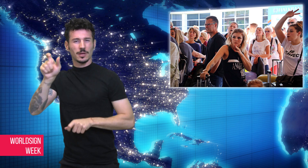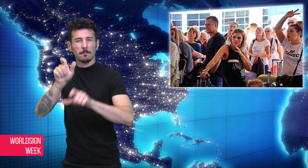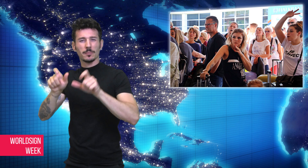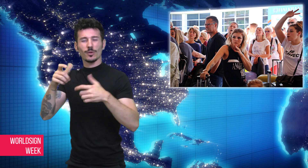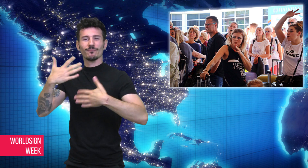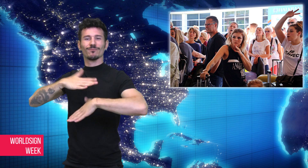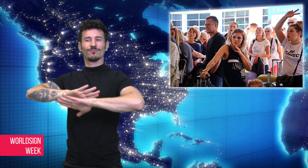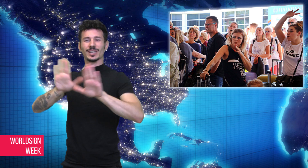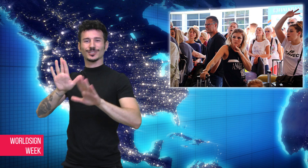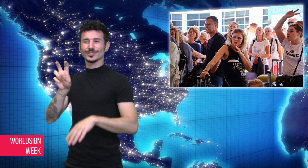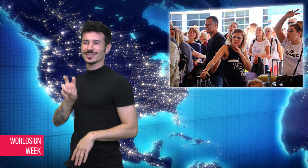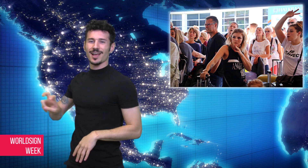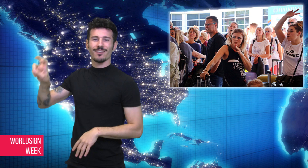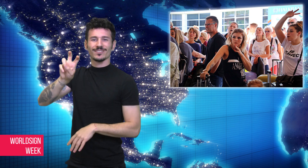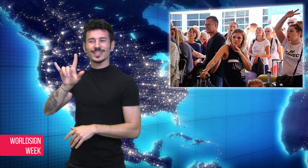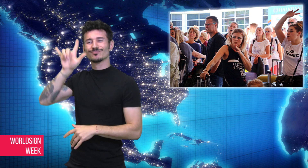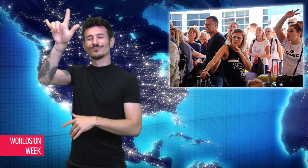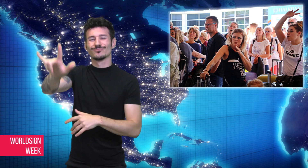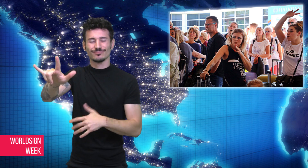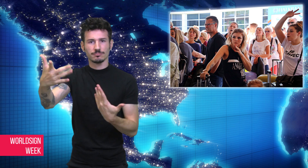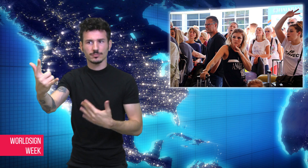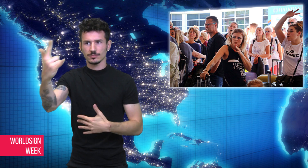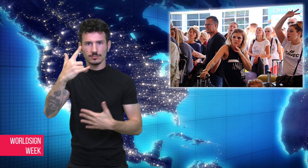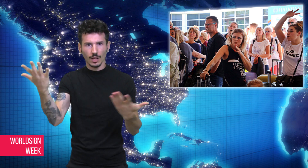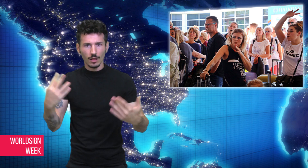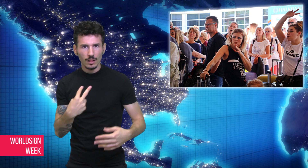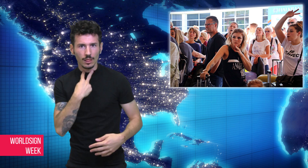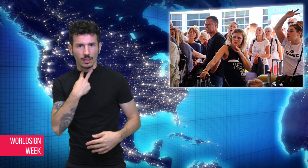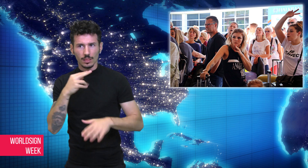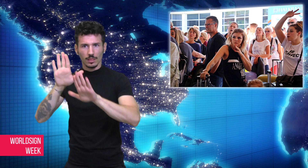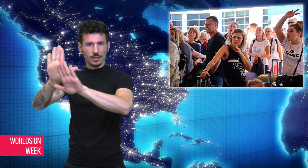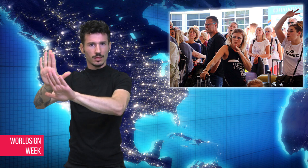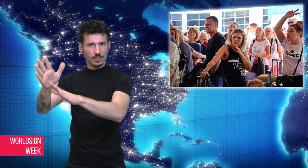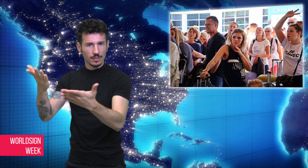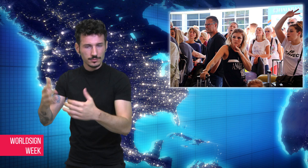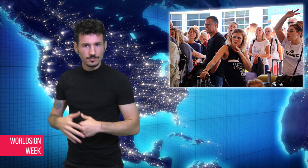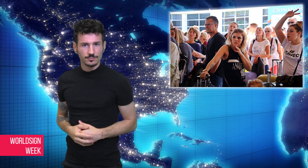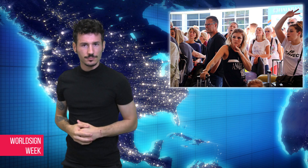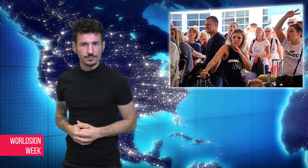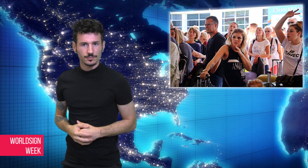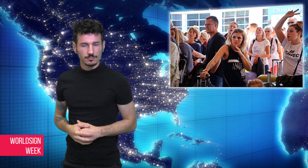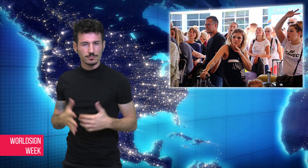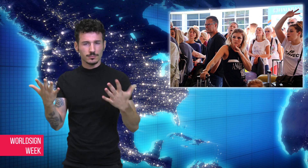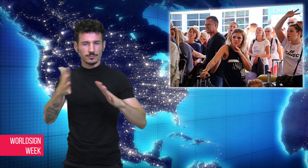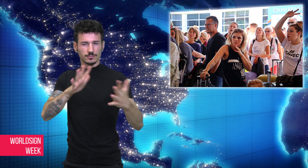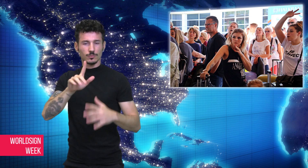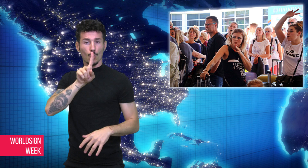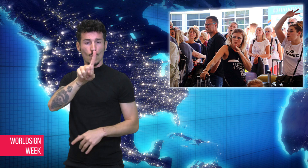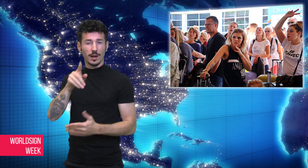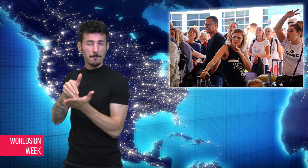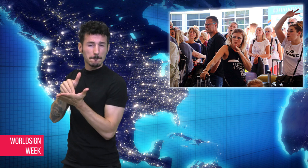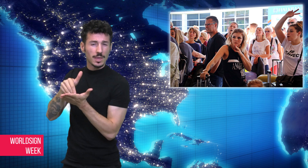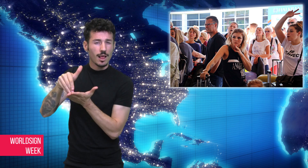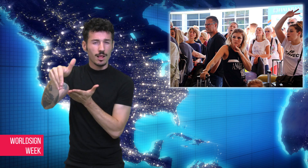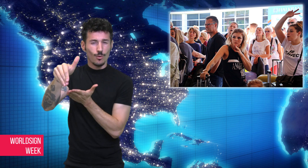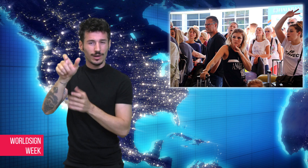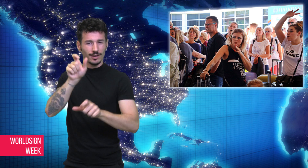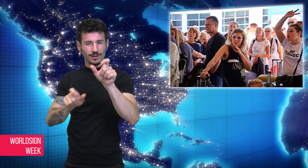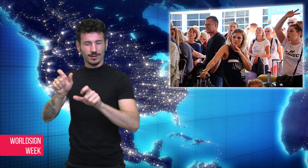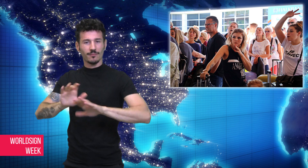employees lost their jobs, leaving around 600,000 travelers stranded.